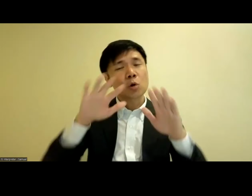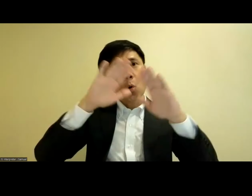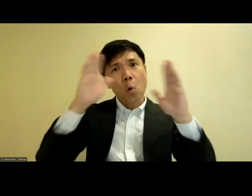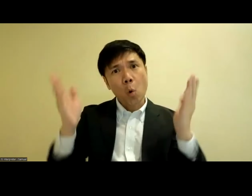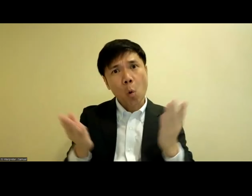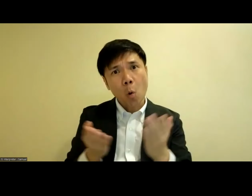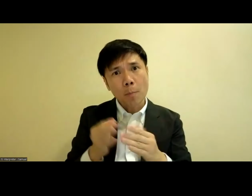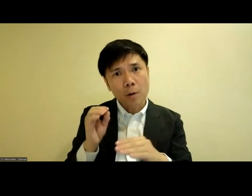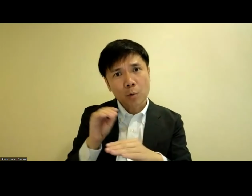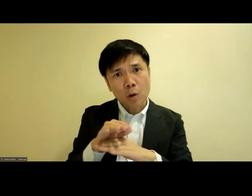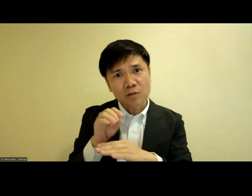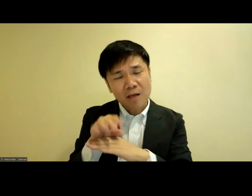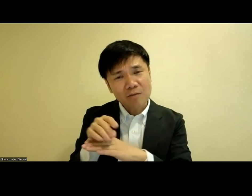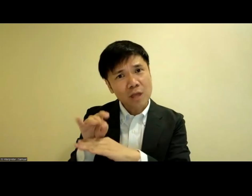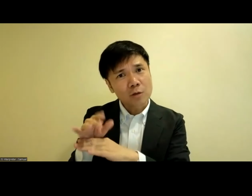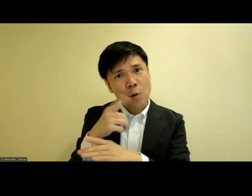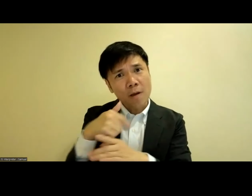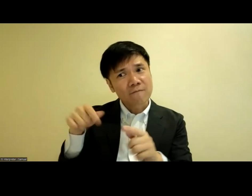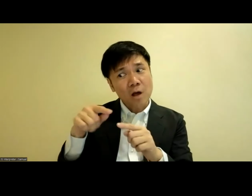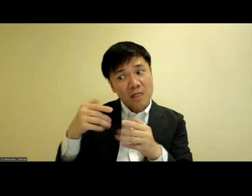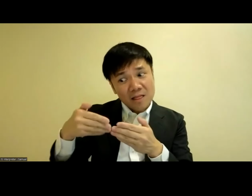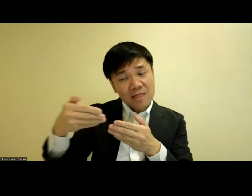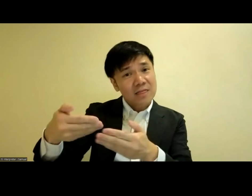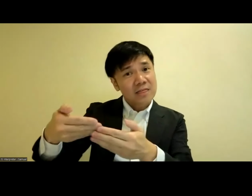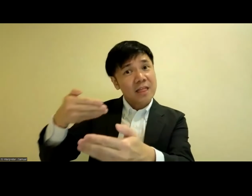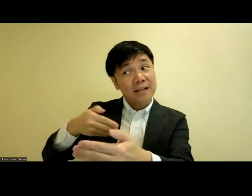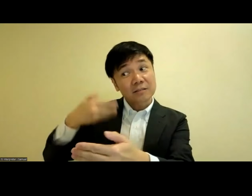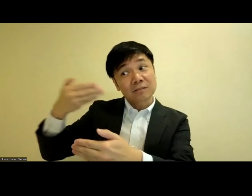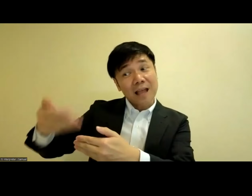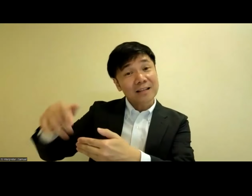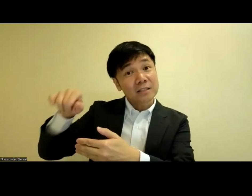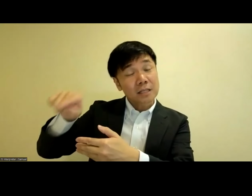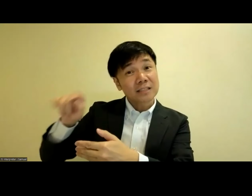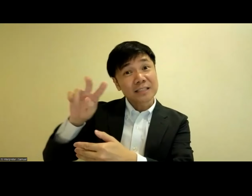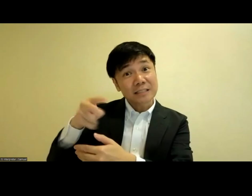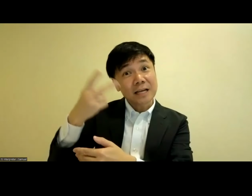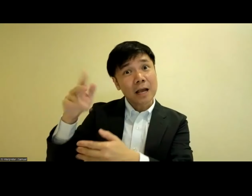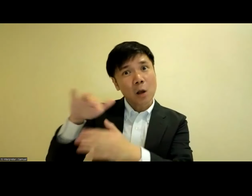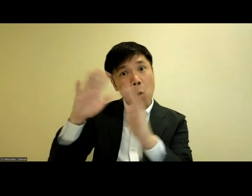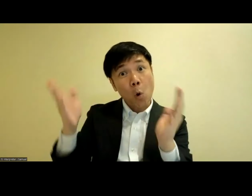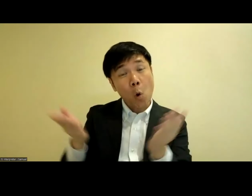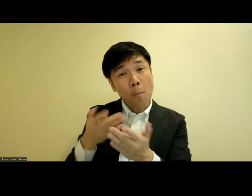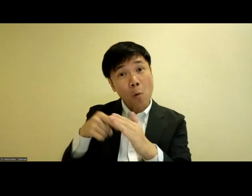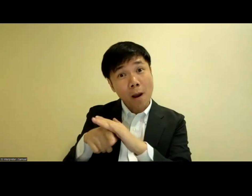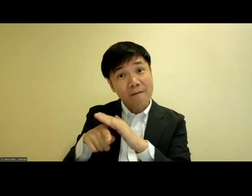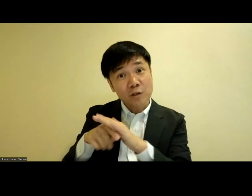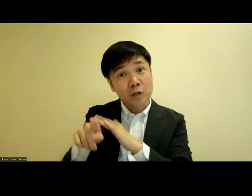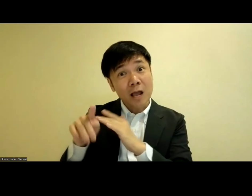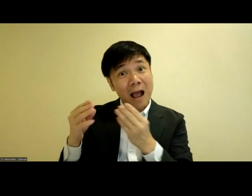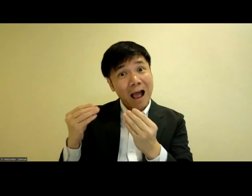to be prepared for the 2nd Global Refugee Forum and enhanced Disability Inclusion in